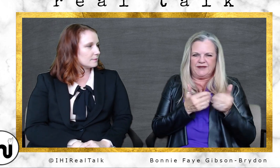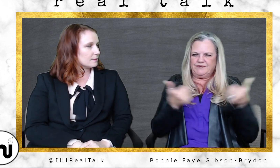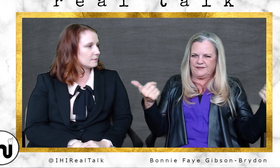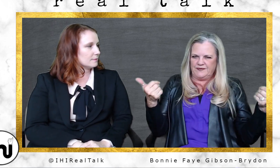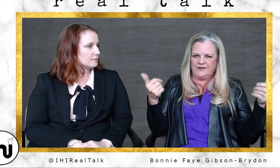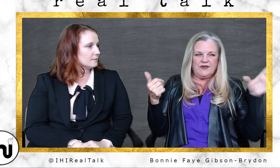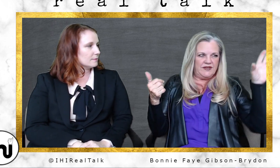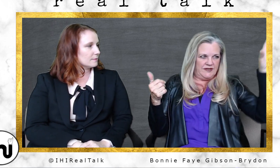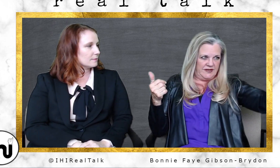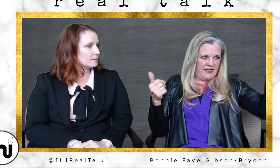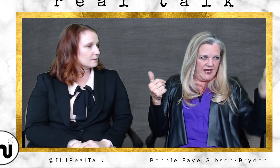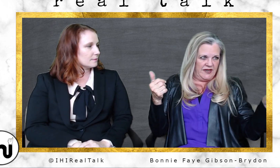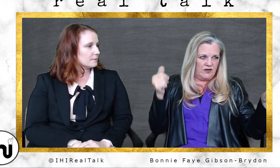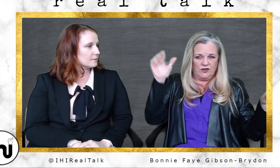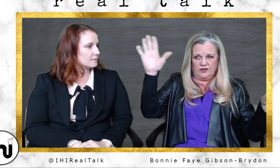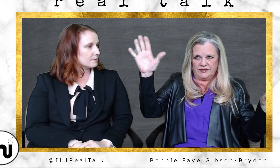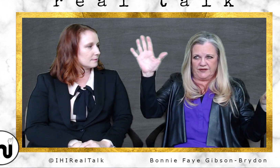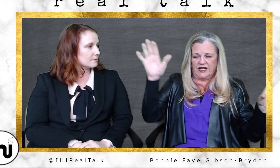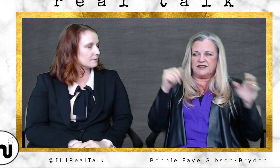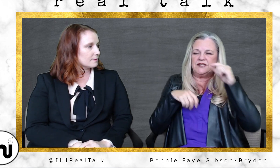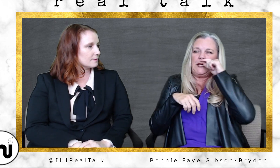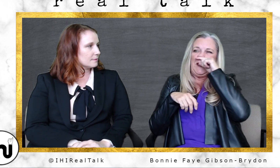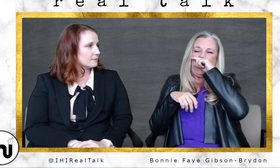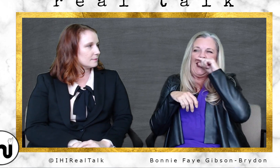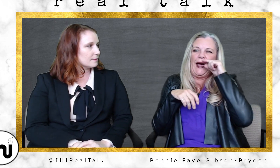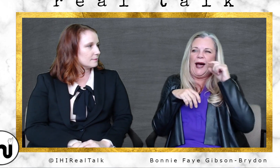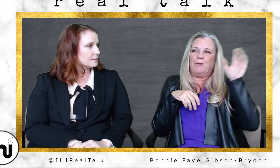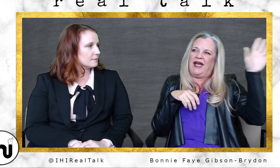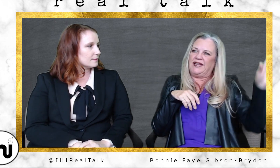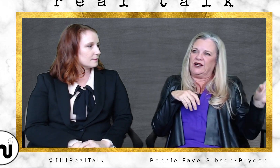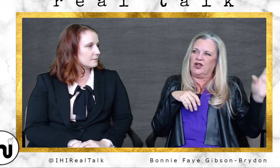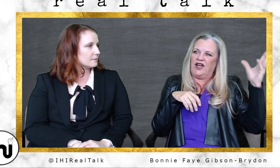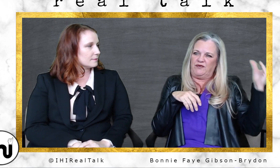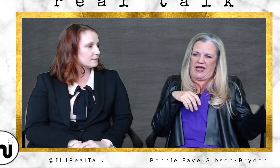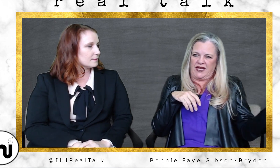Aunt and uncle. Deaf cousin. Um, my aunt and uncle have passed.